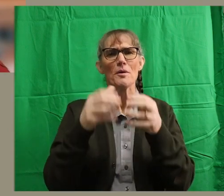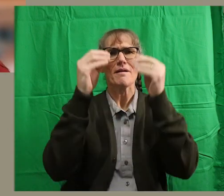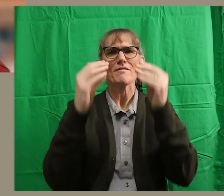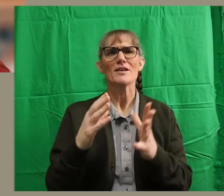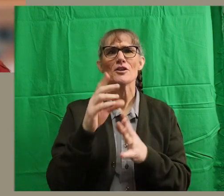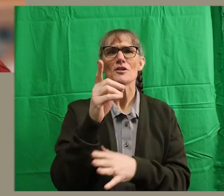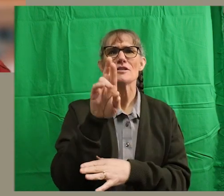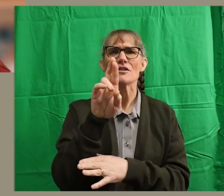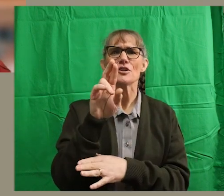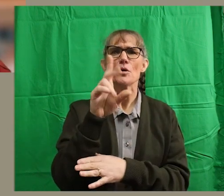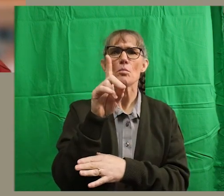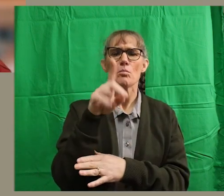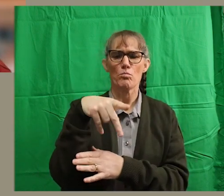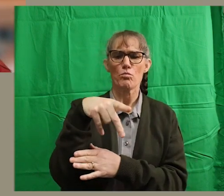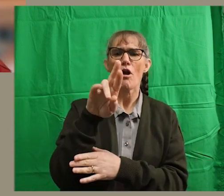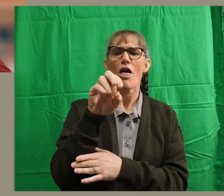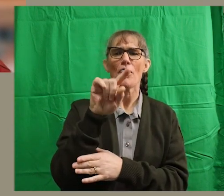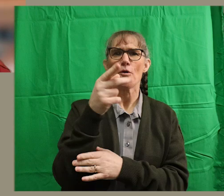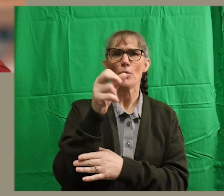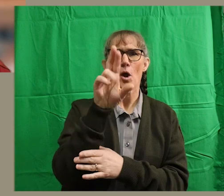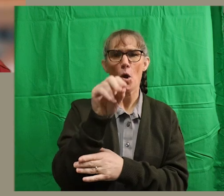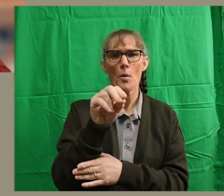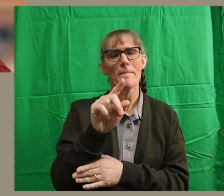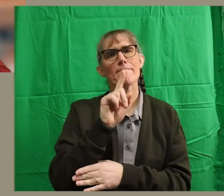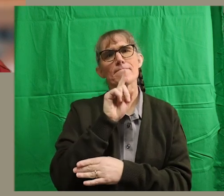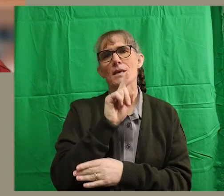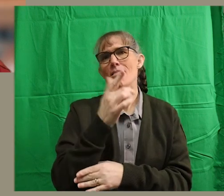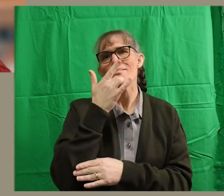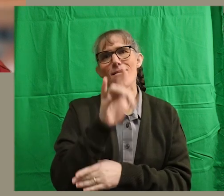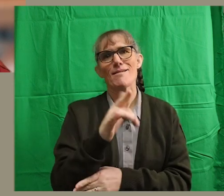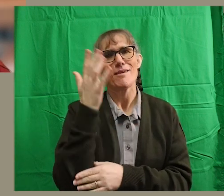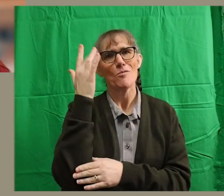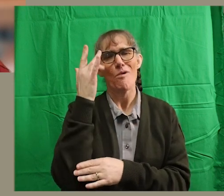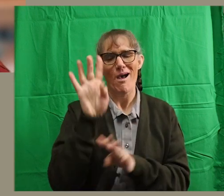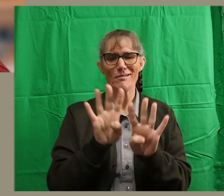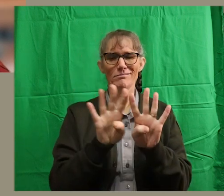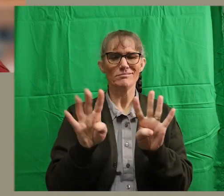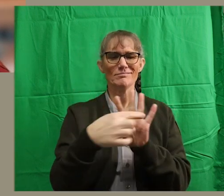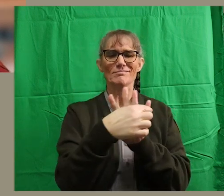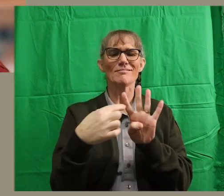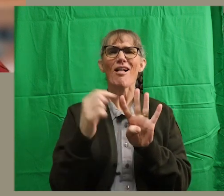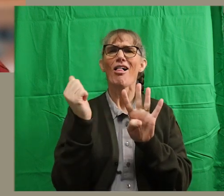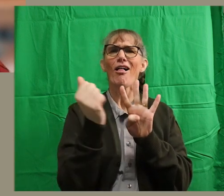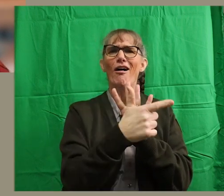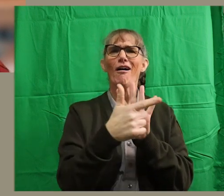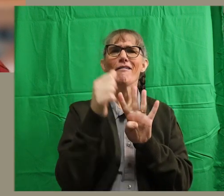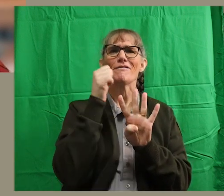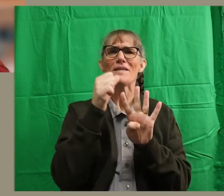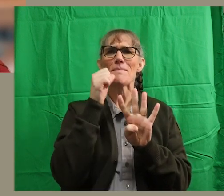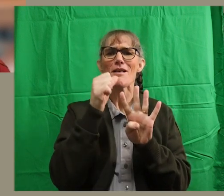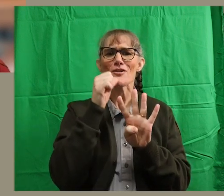advisor Dr. Prothero. I feel really fortunate to be a part of this group. All of my peers are other